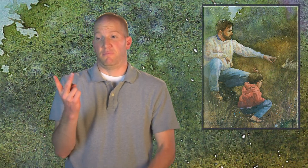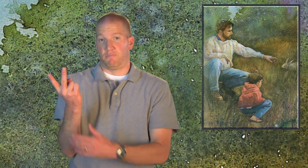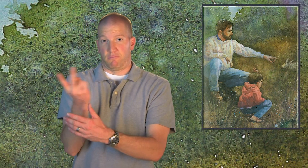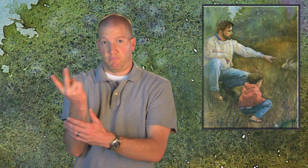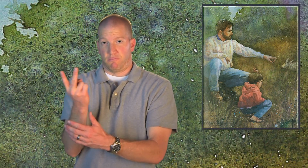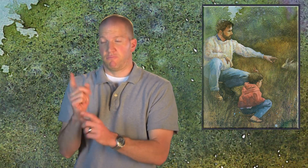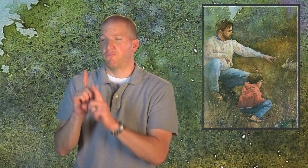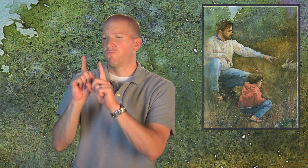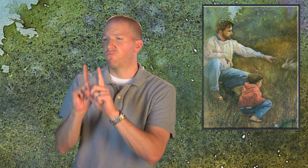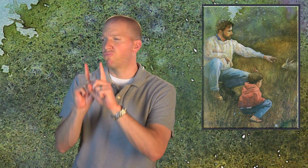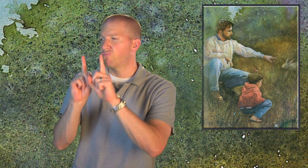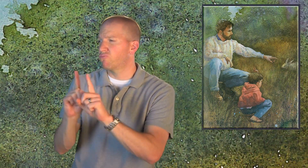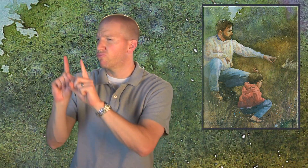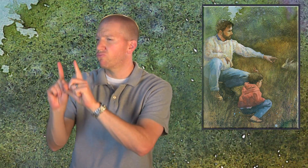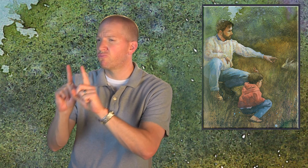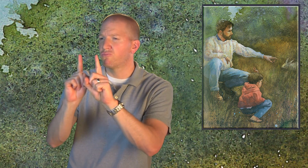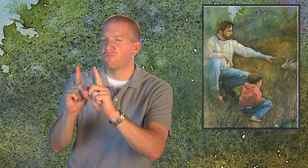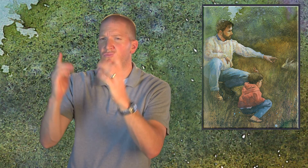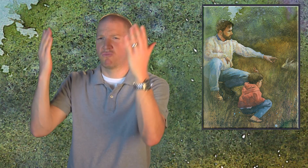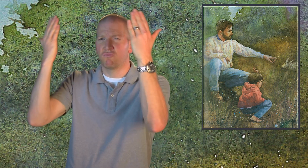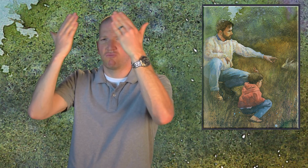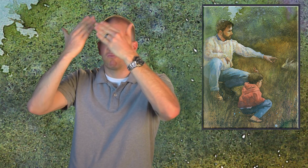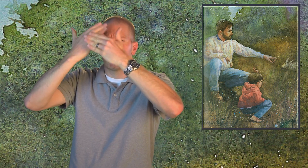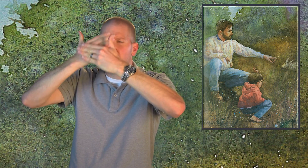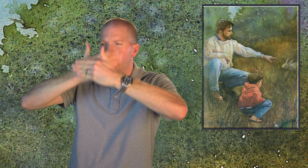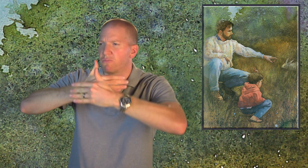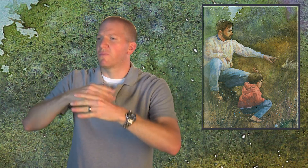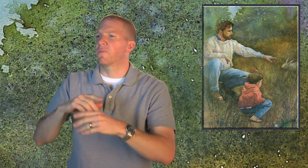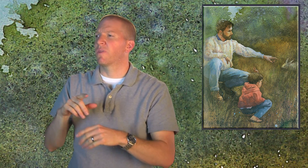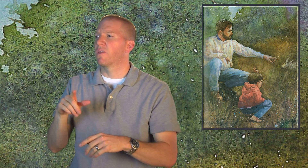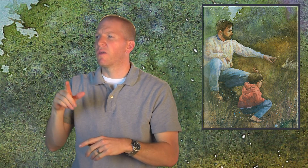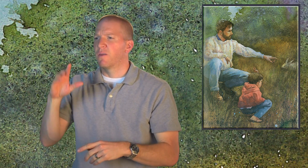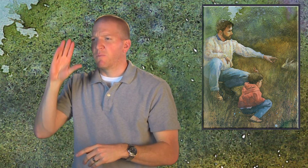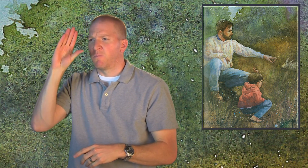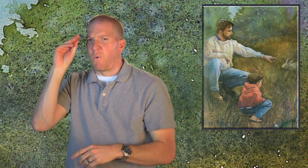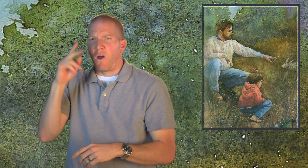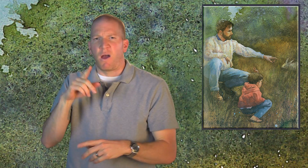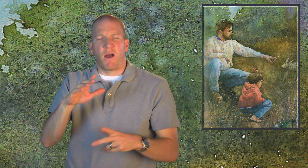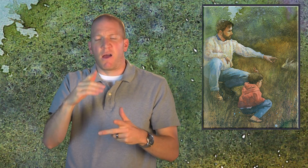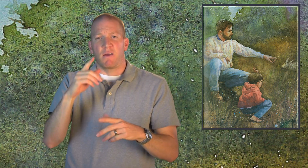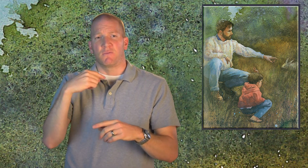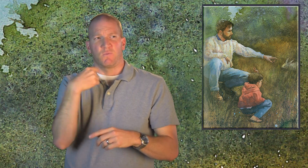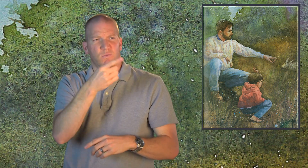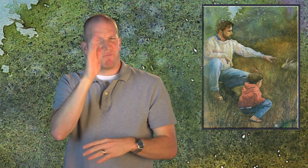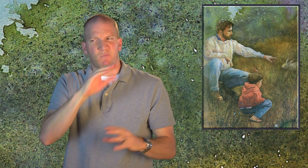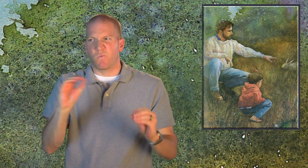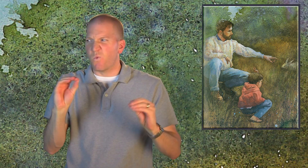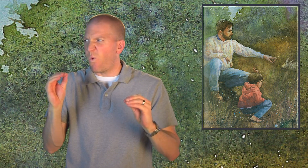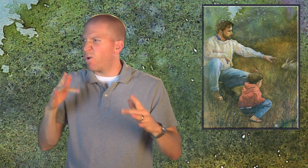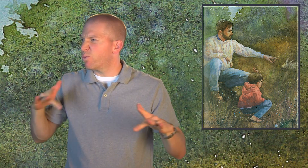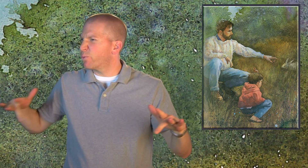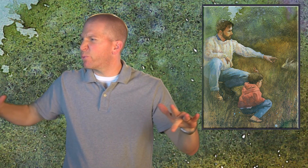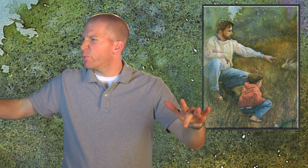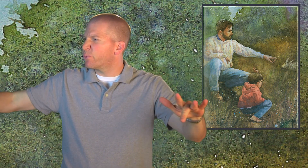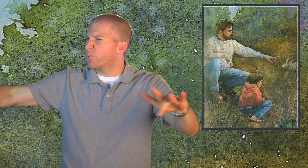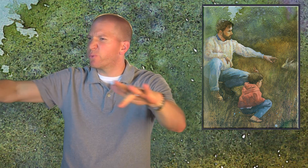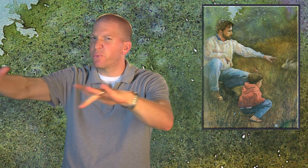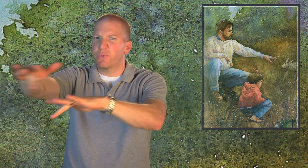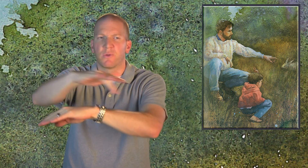(The two of them walked on through the dark.) "Nobody's up but us," said Dad.